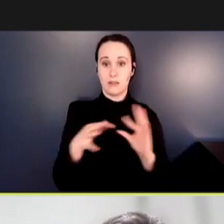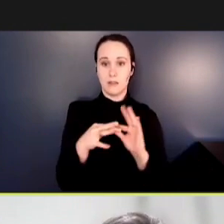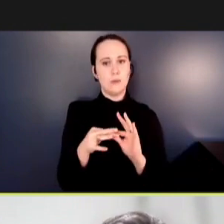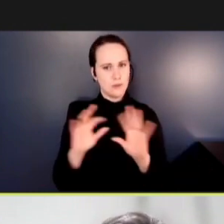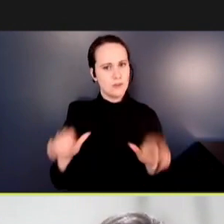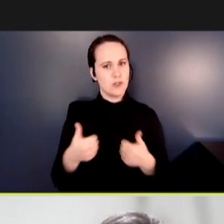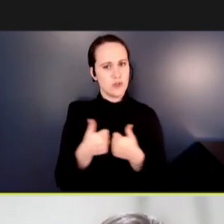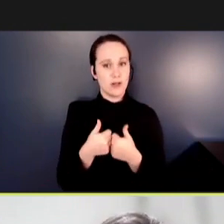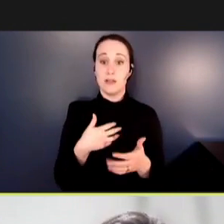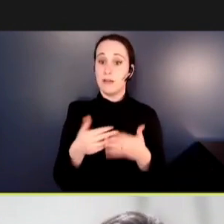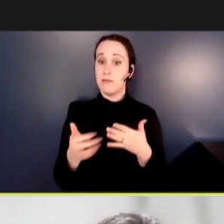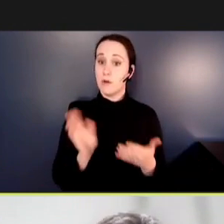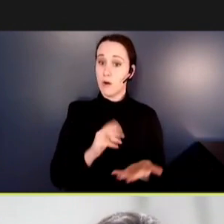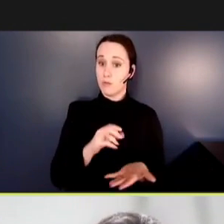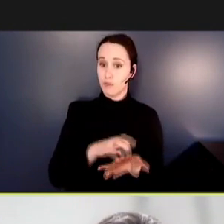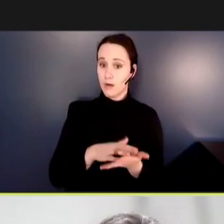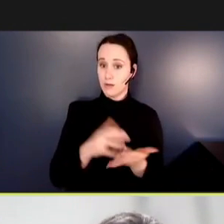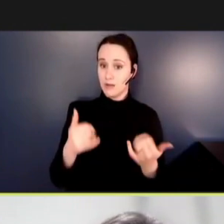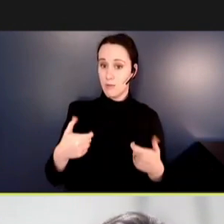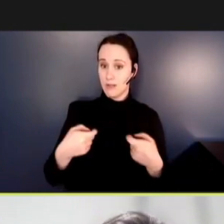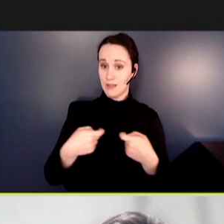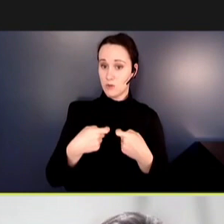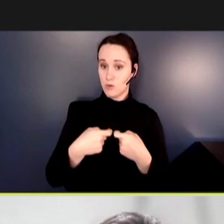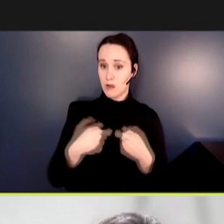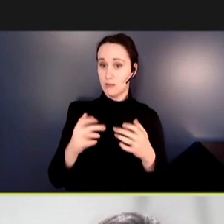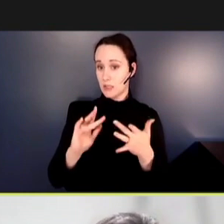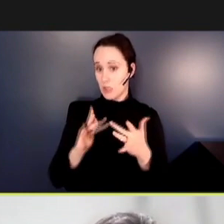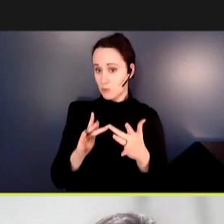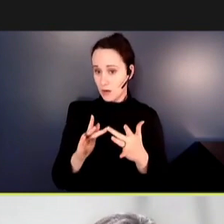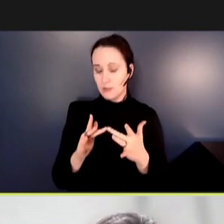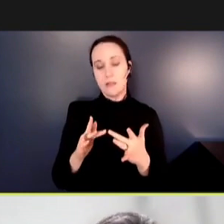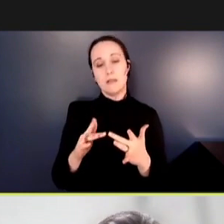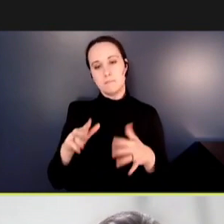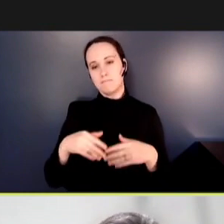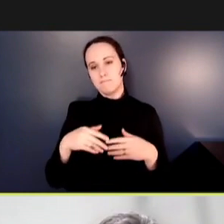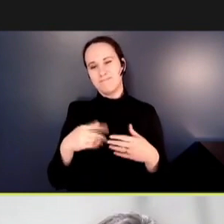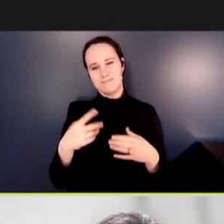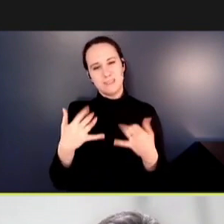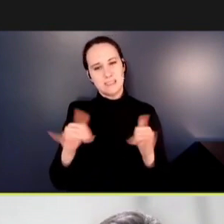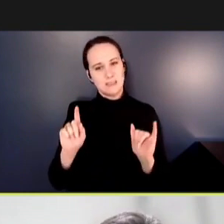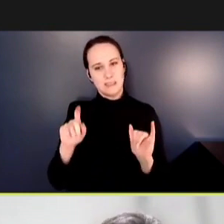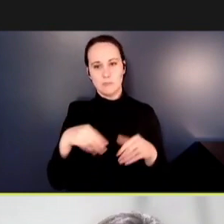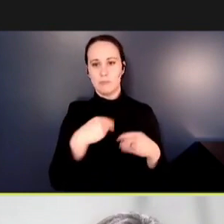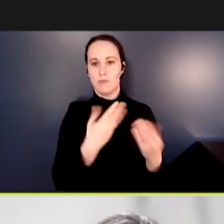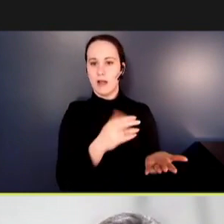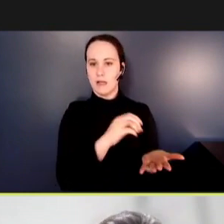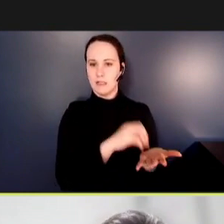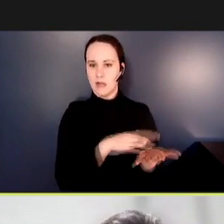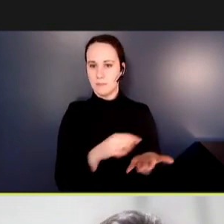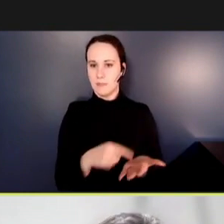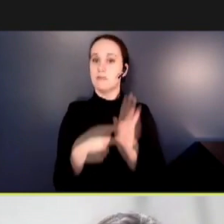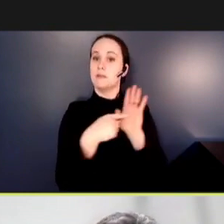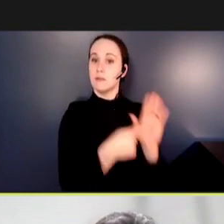medical records and also certainly providing documentation to the mother in paper could also